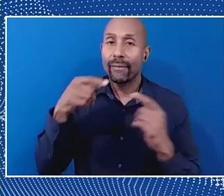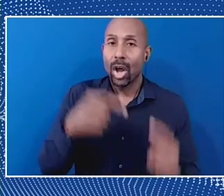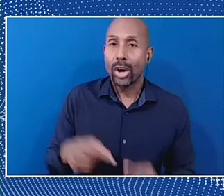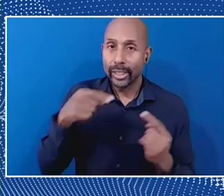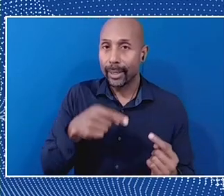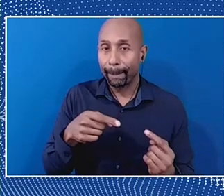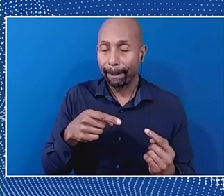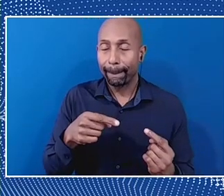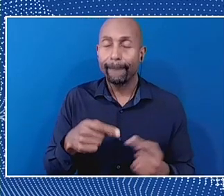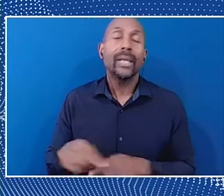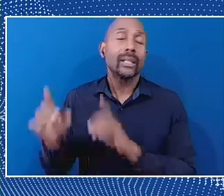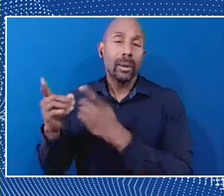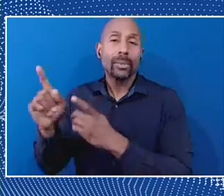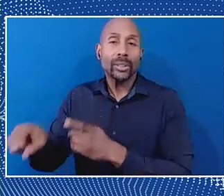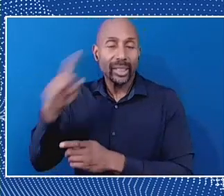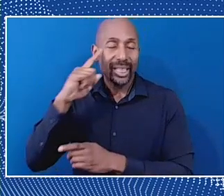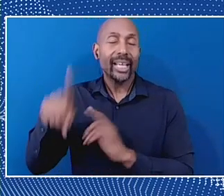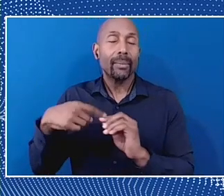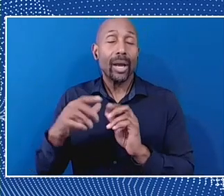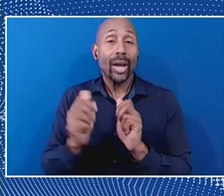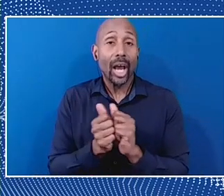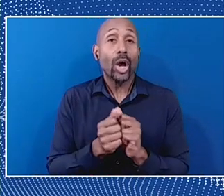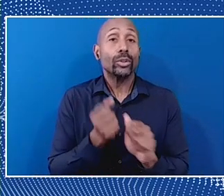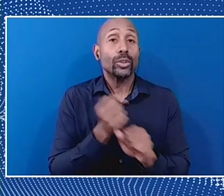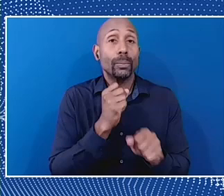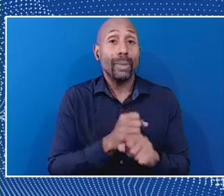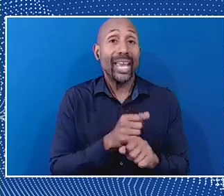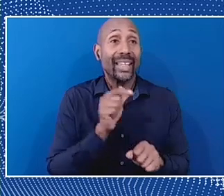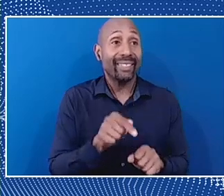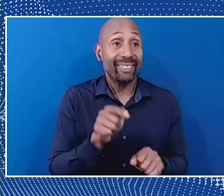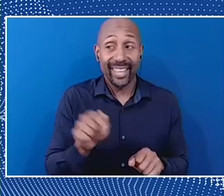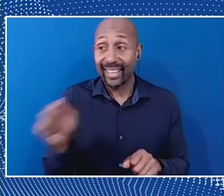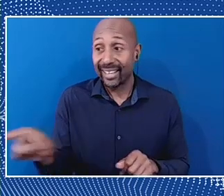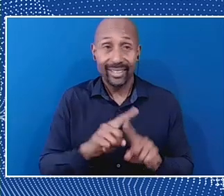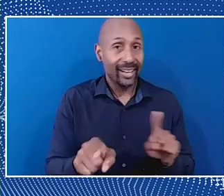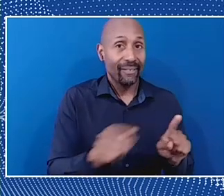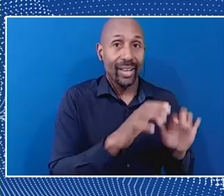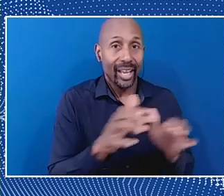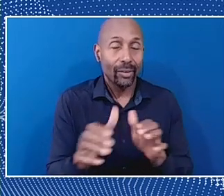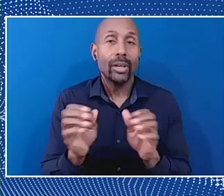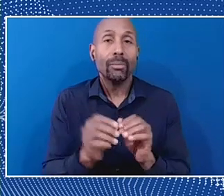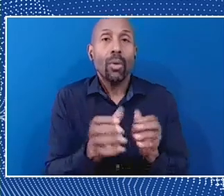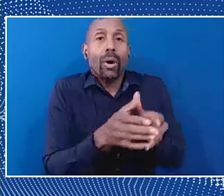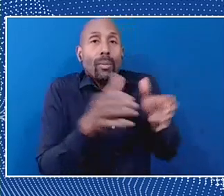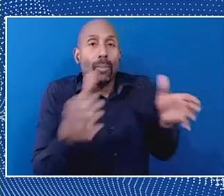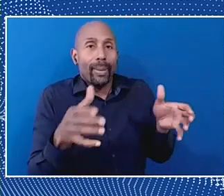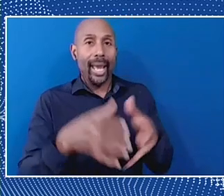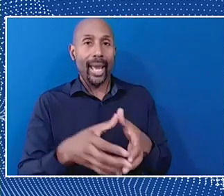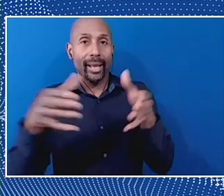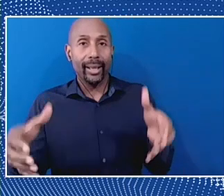categories and how- and again, if default, for example, is meant to be done automatically and through immediate